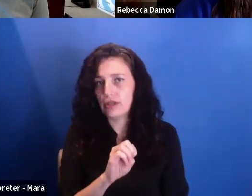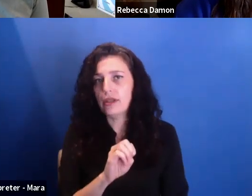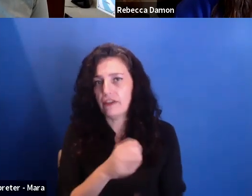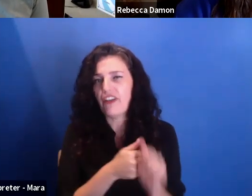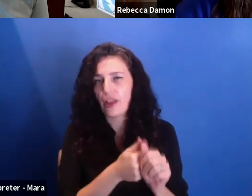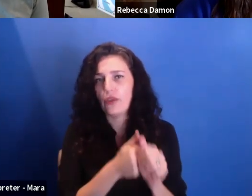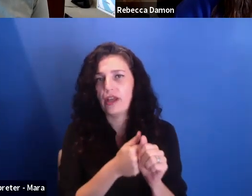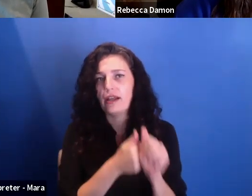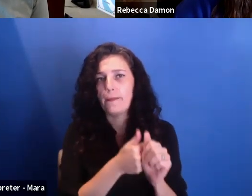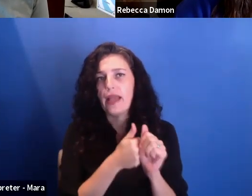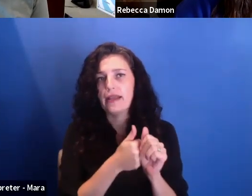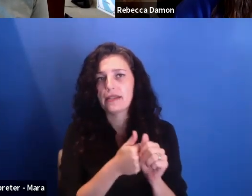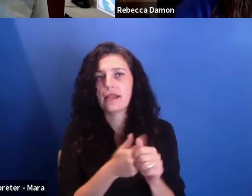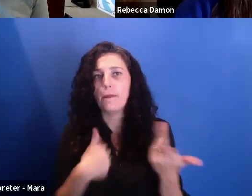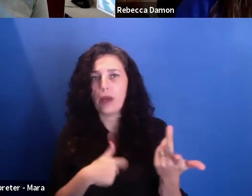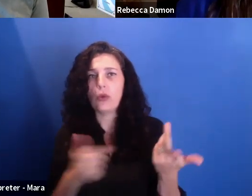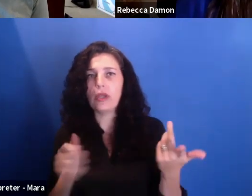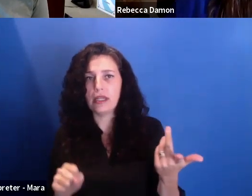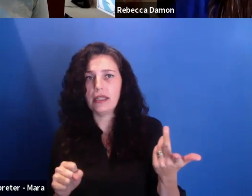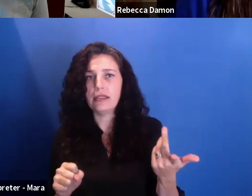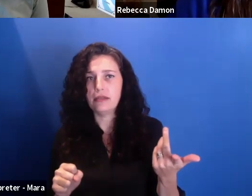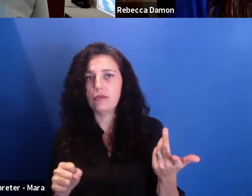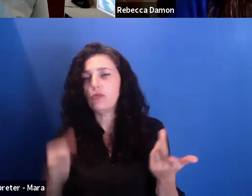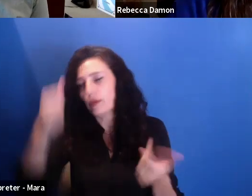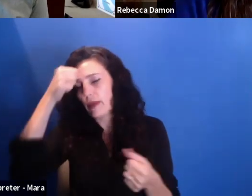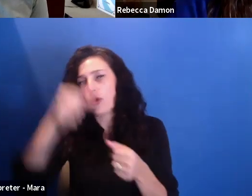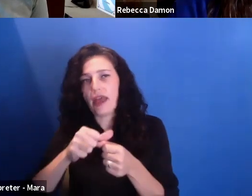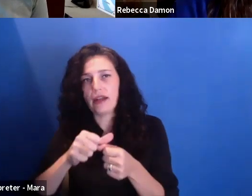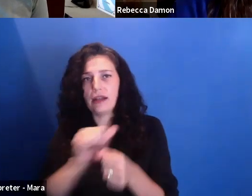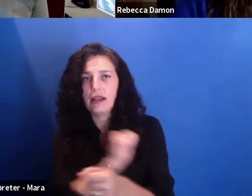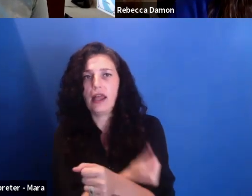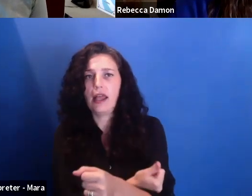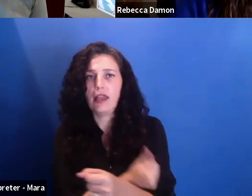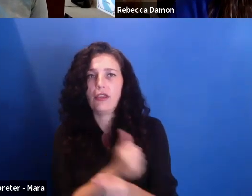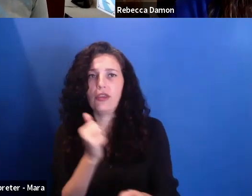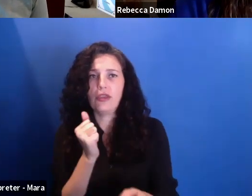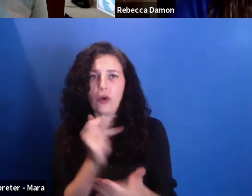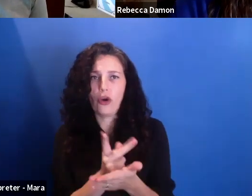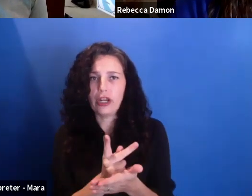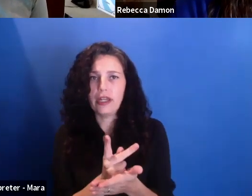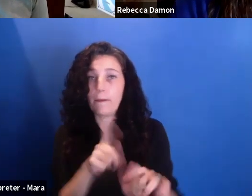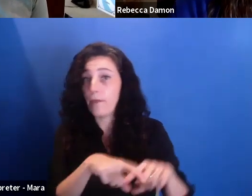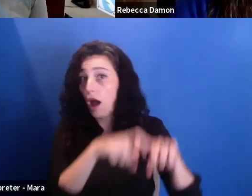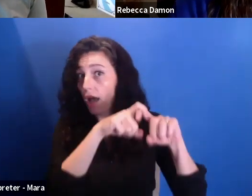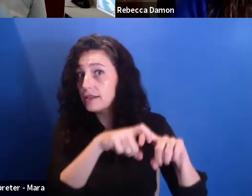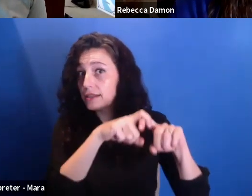including the authority to pause production, that I talked about. So it's really just a hiring, it's just a question of the technicalities of hiring